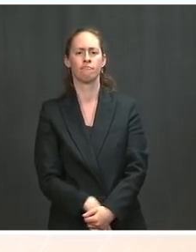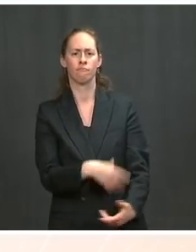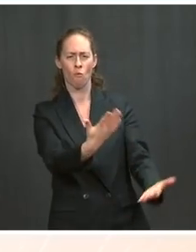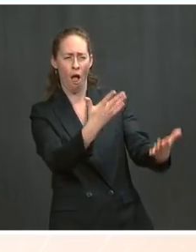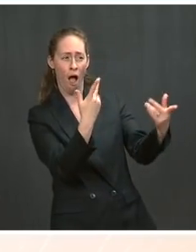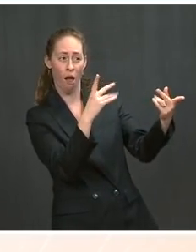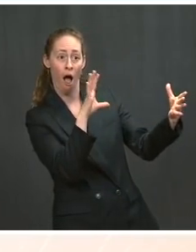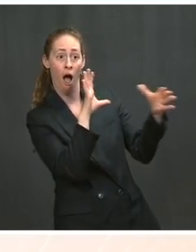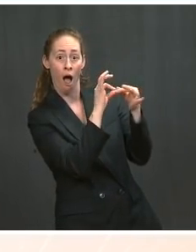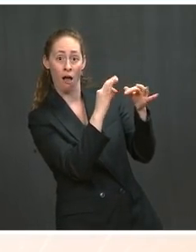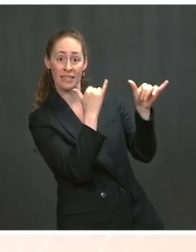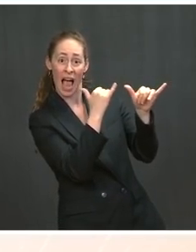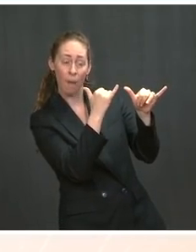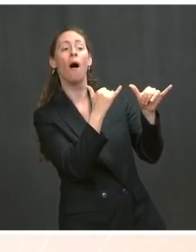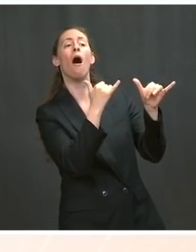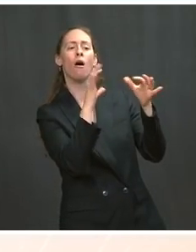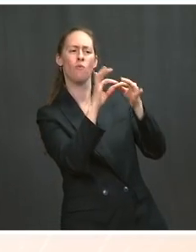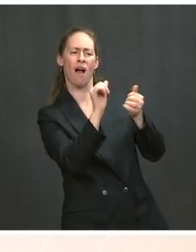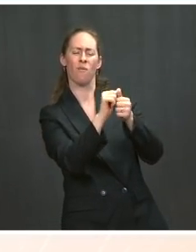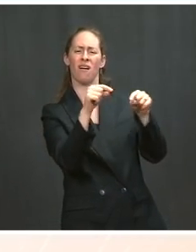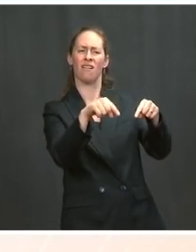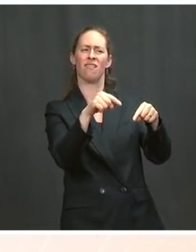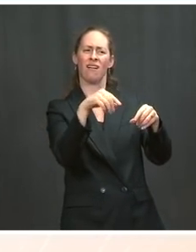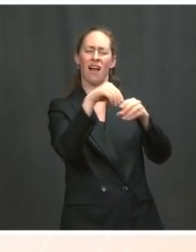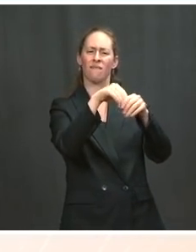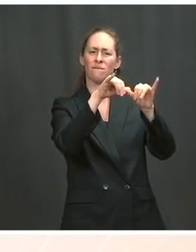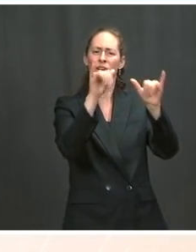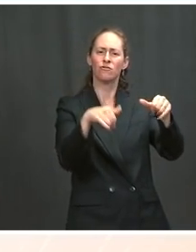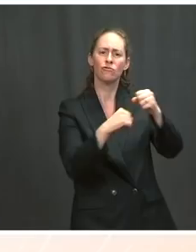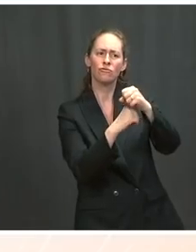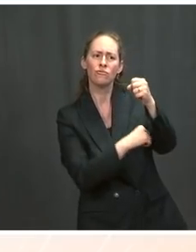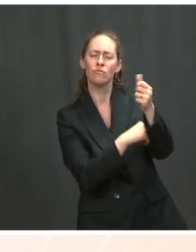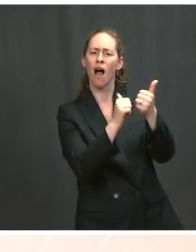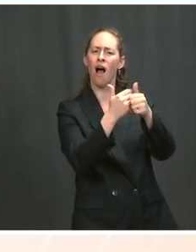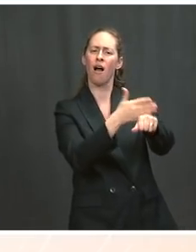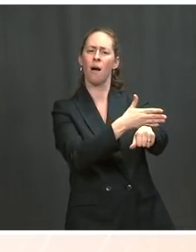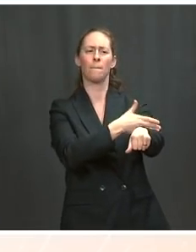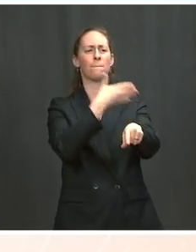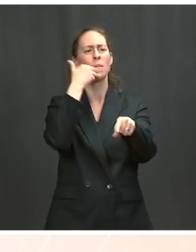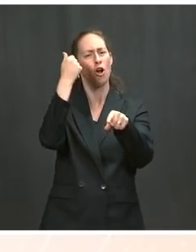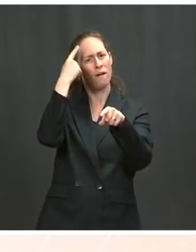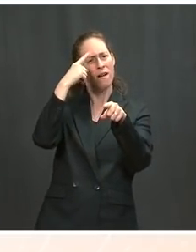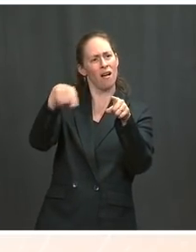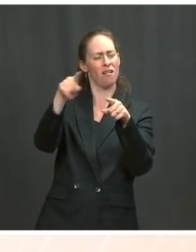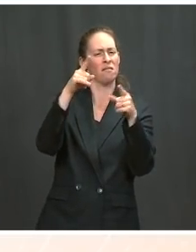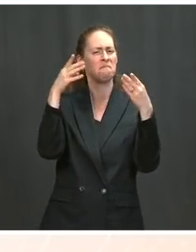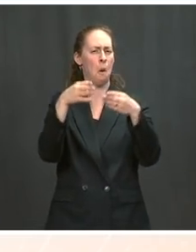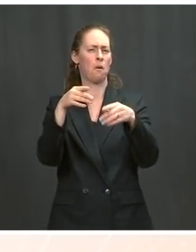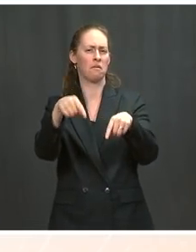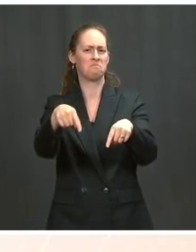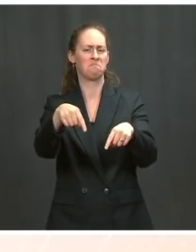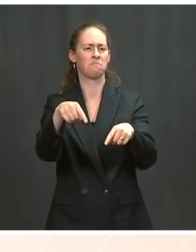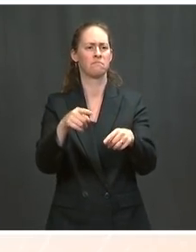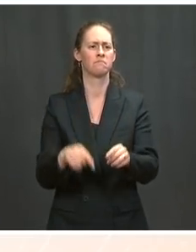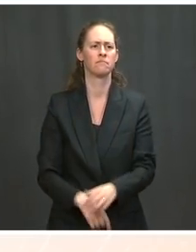creating jobs for the American people. And I think that's what most people's focus is on. The Press: But the argument has been that if you can take your mask off,